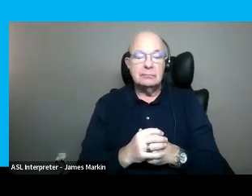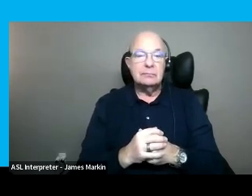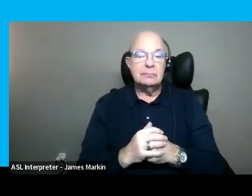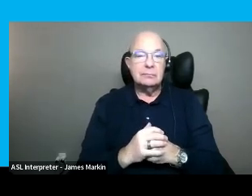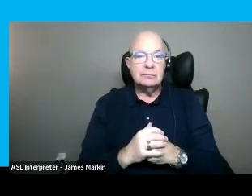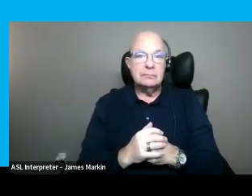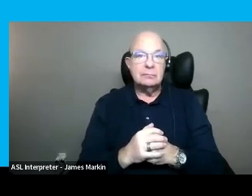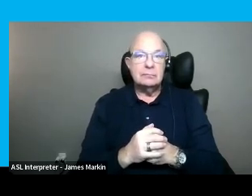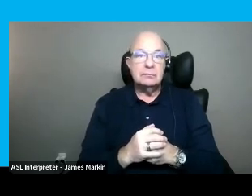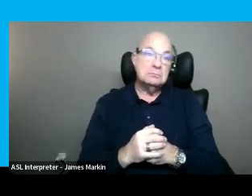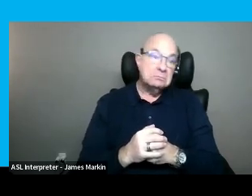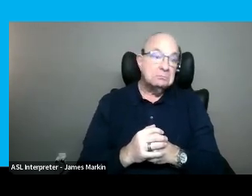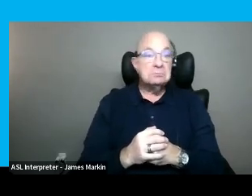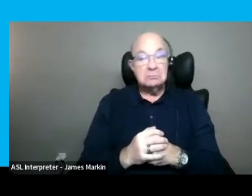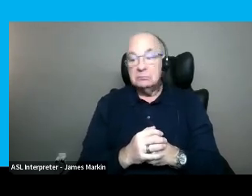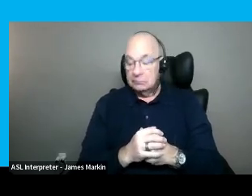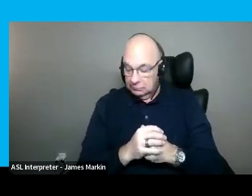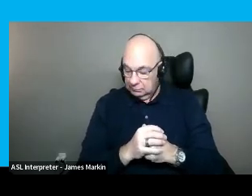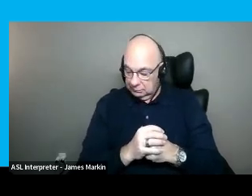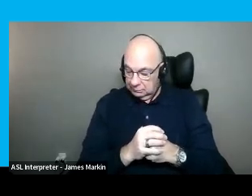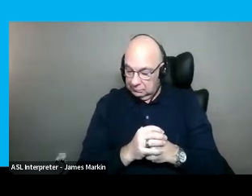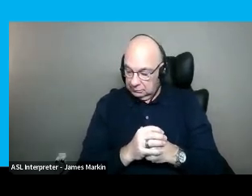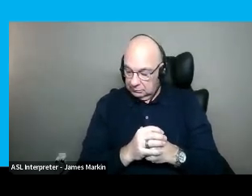Melissa Wong (she/her), SPT: That's a great question.